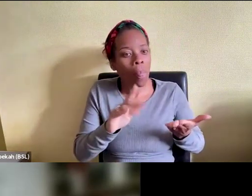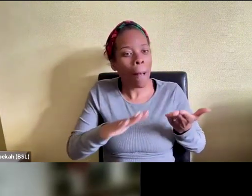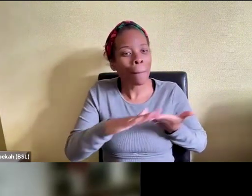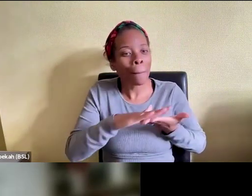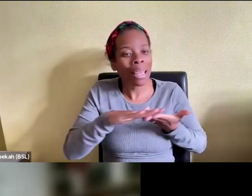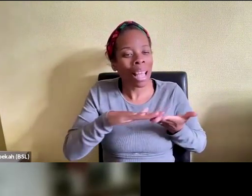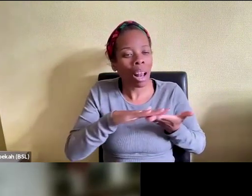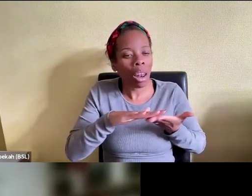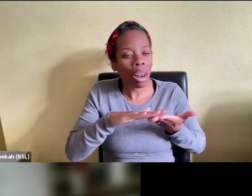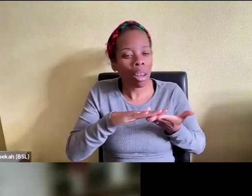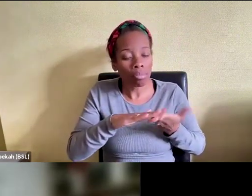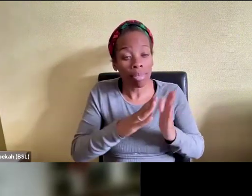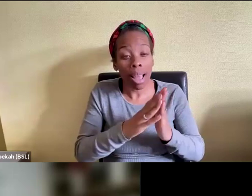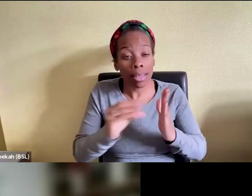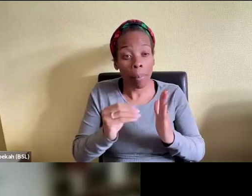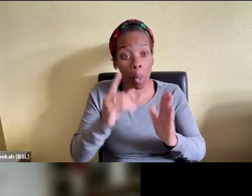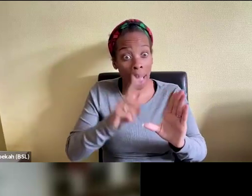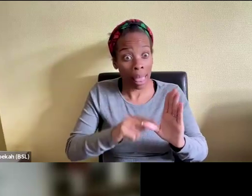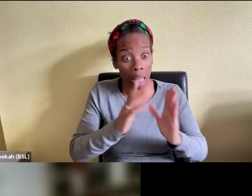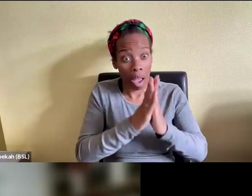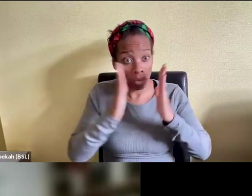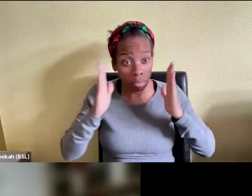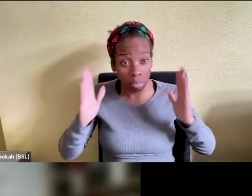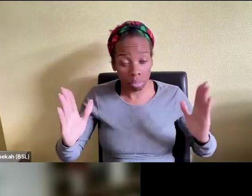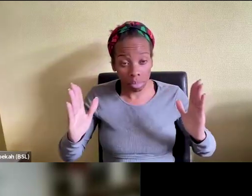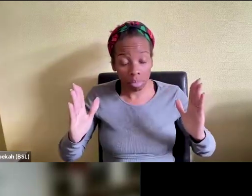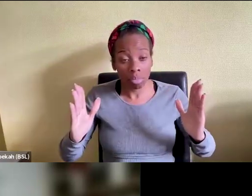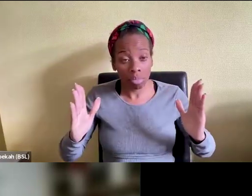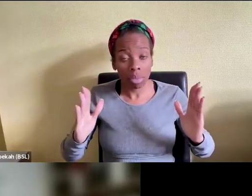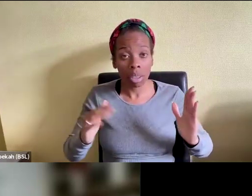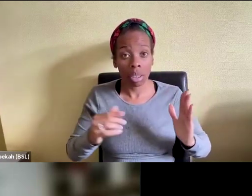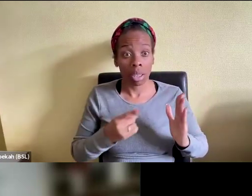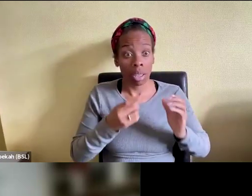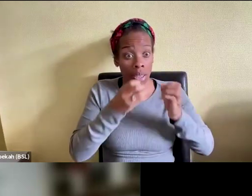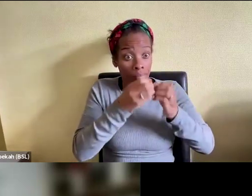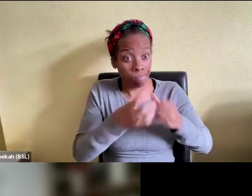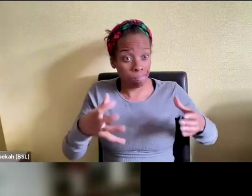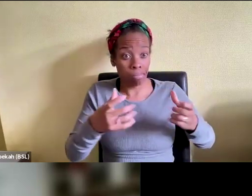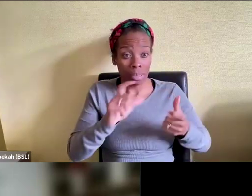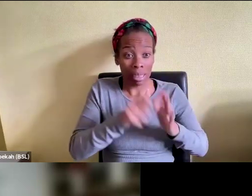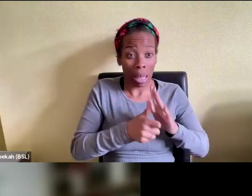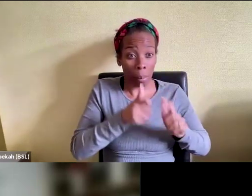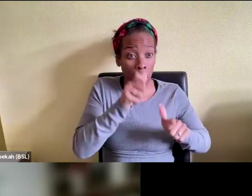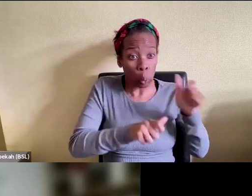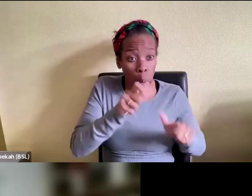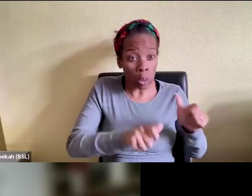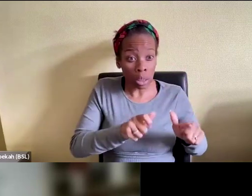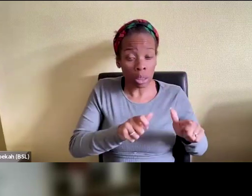year the number of disabled students requiring access arrangements exceeded the number of accessible rooms available